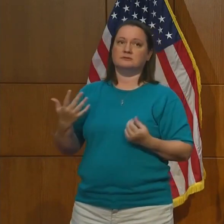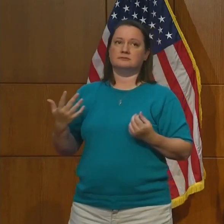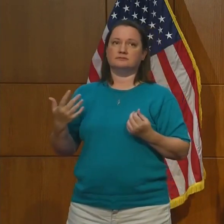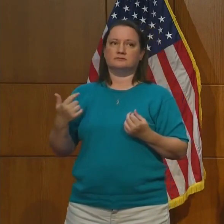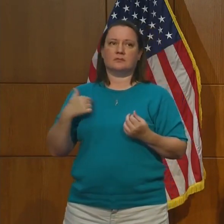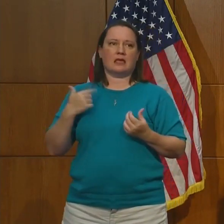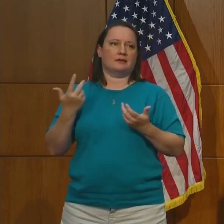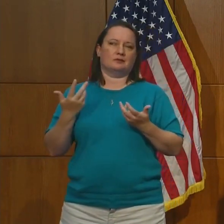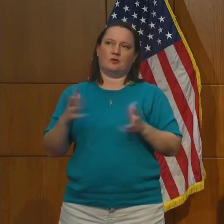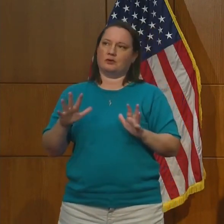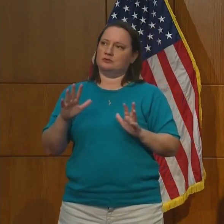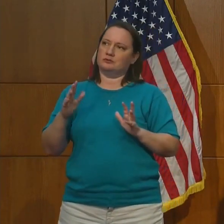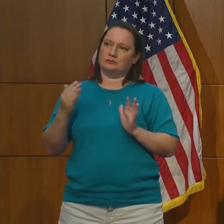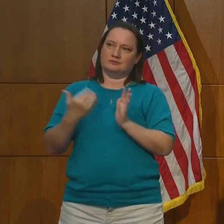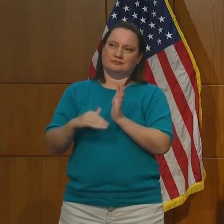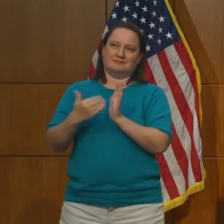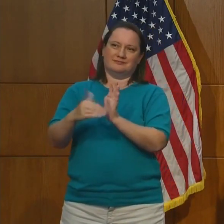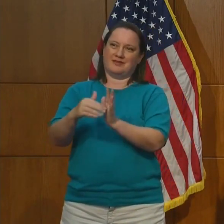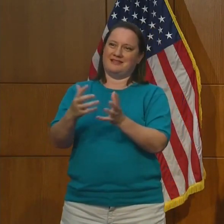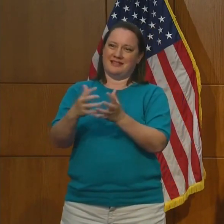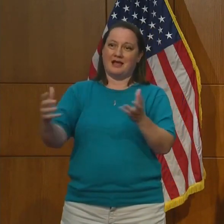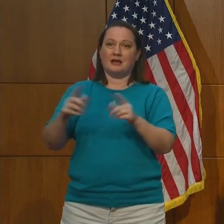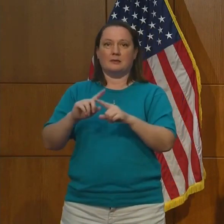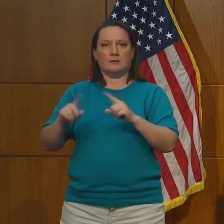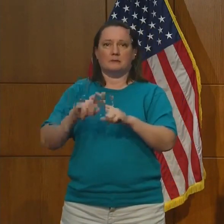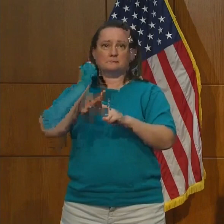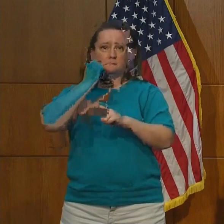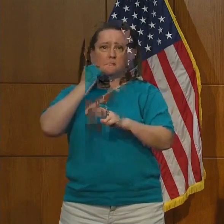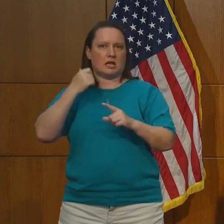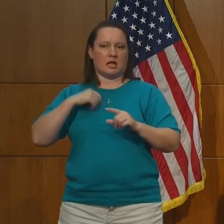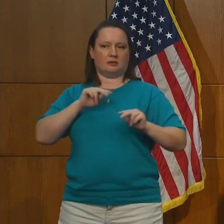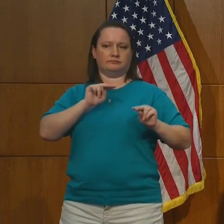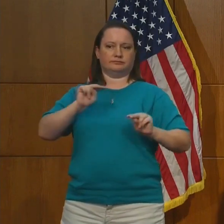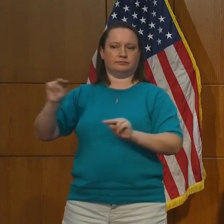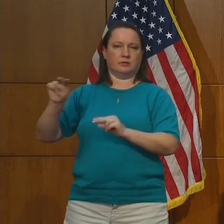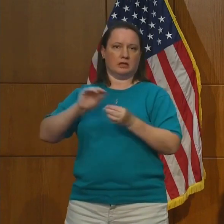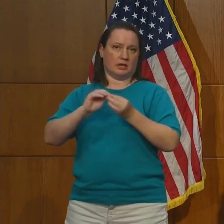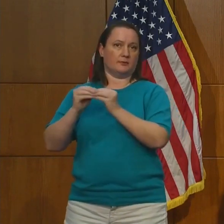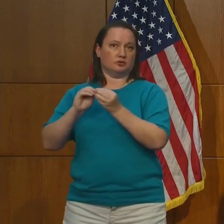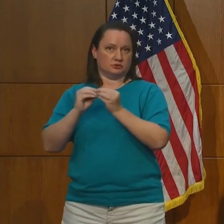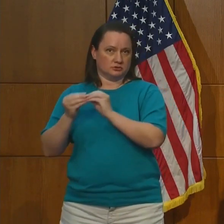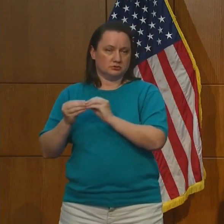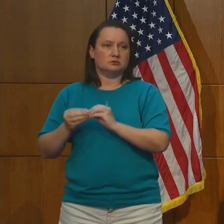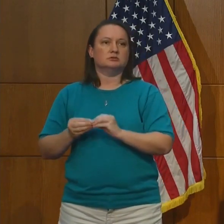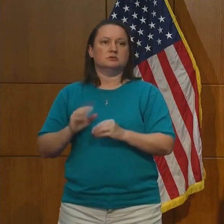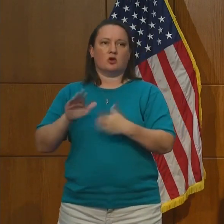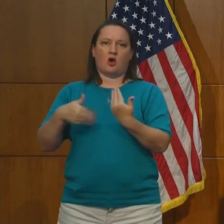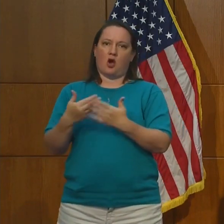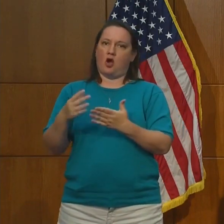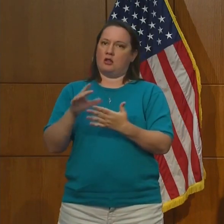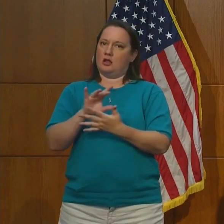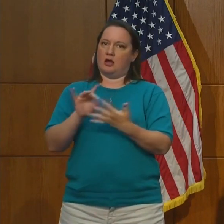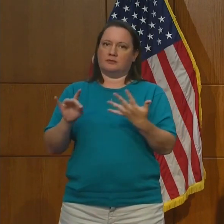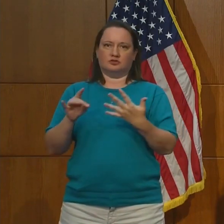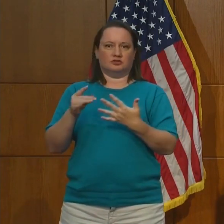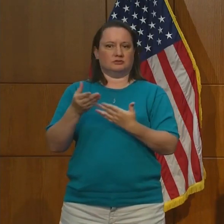FROM OF THE SALON DISTRICTS. THE QUOTE IS WHAT THIS OF FOR SERVER AIR AND I WAS SUED THAT